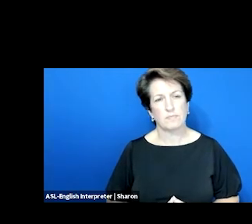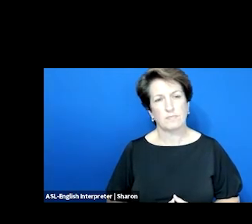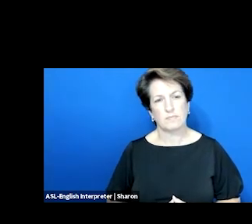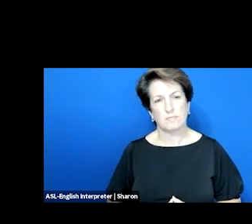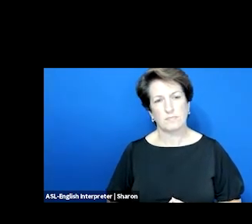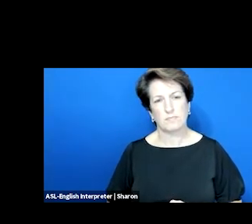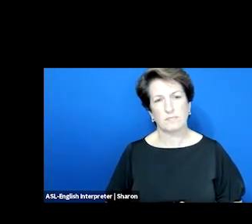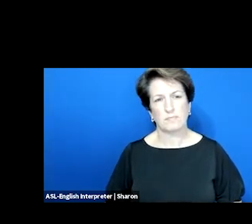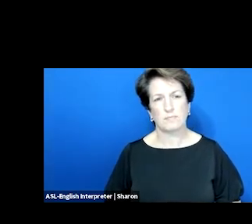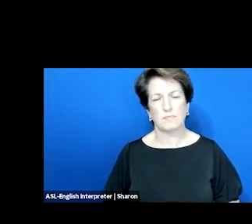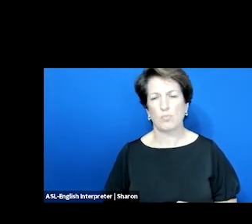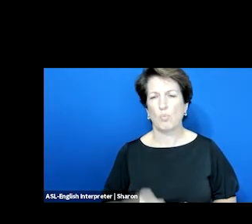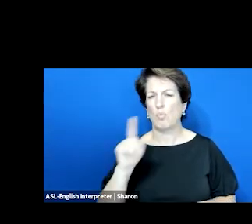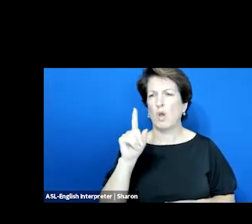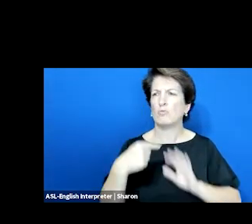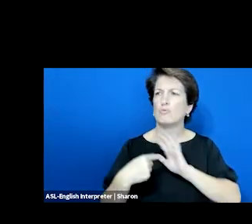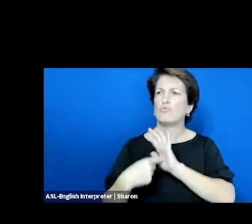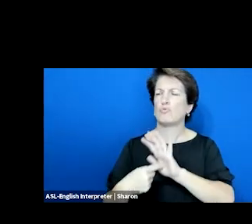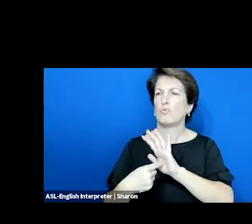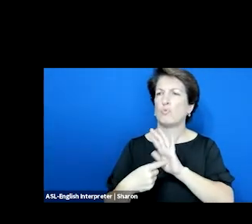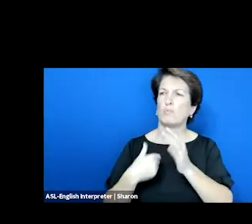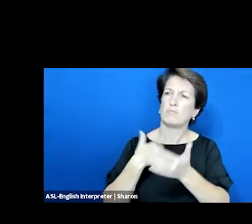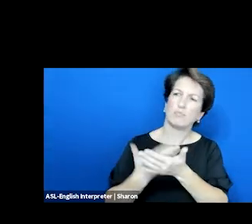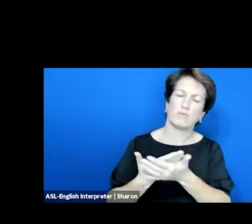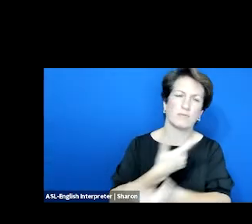fully vaccinated. If you are not fully vaccinated, please book your appointment now at